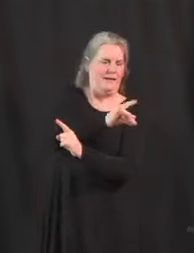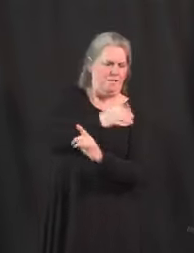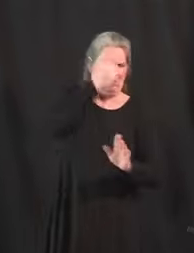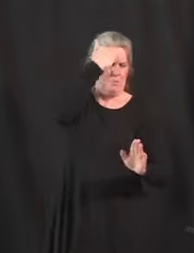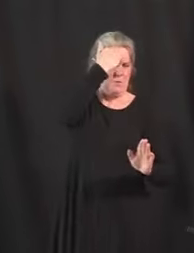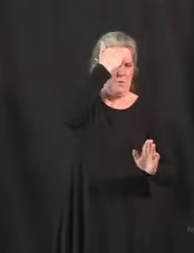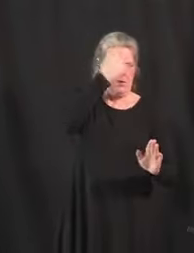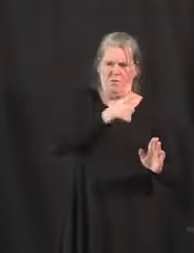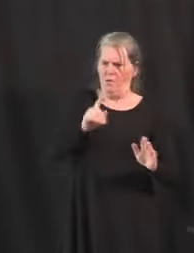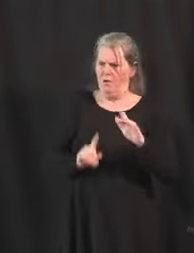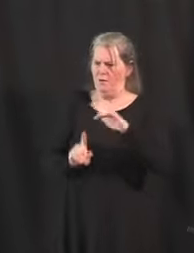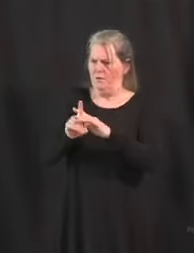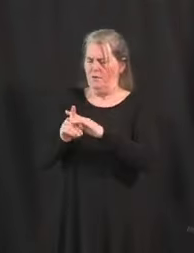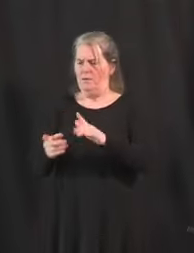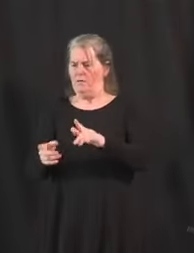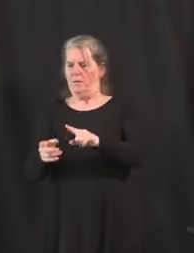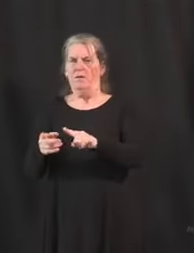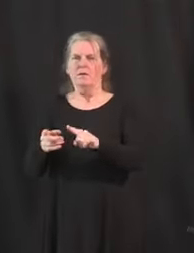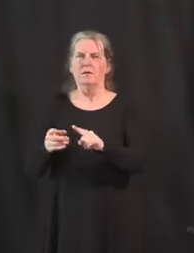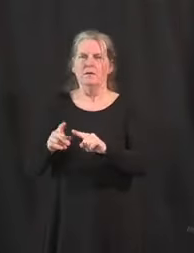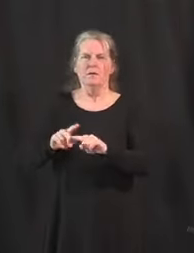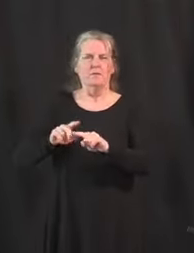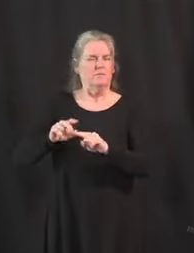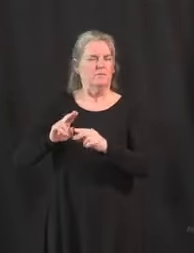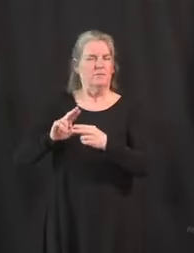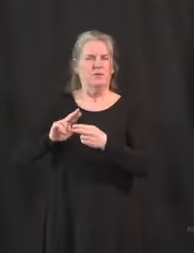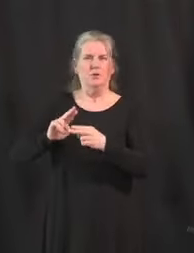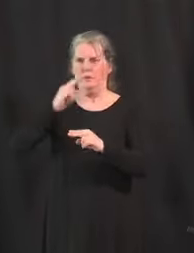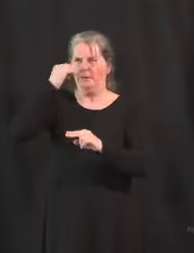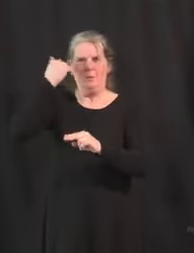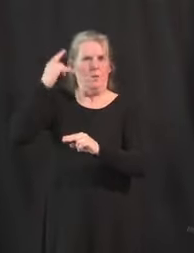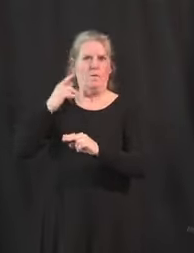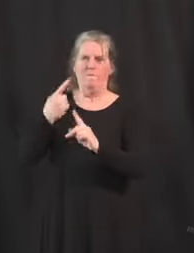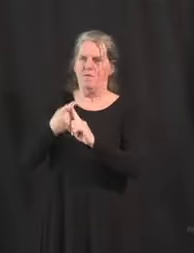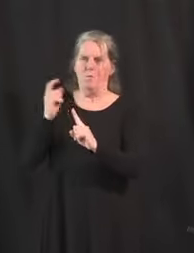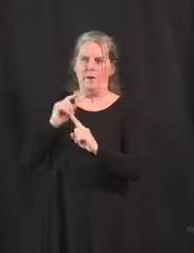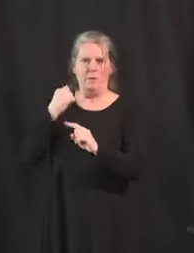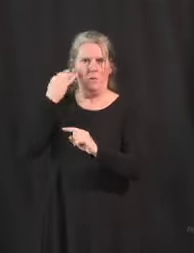SO IF, FOR INSTANCE, NOW WE HAVE -- LET'S SAY WE HAD A